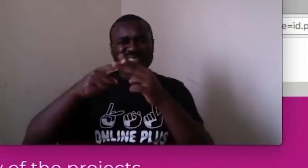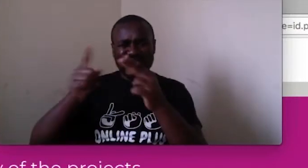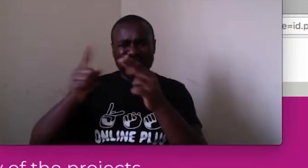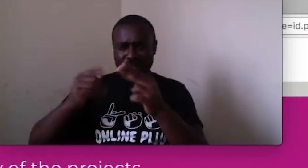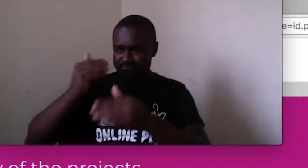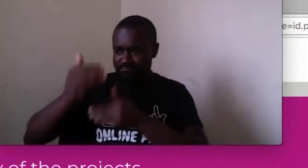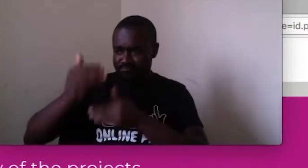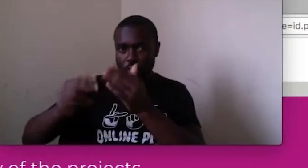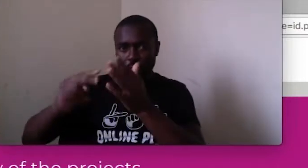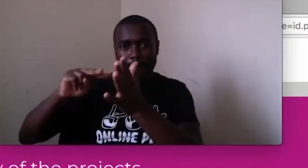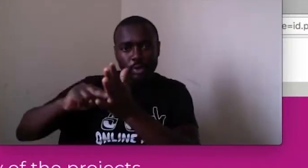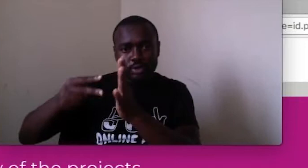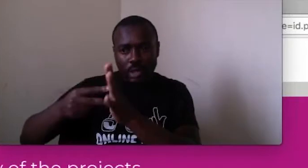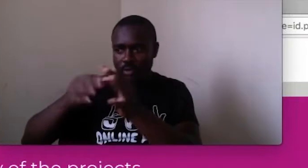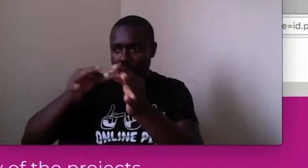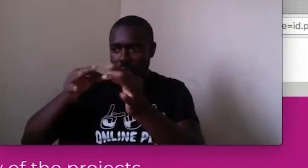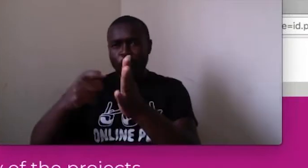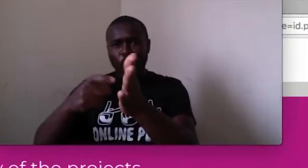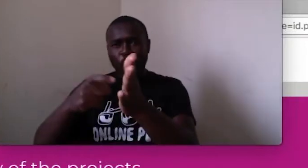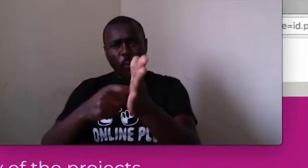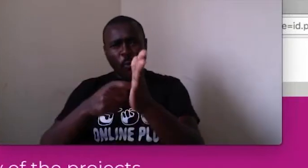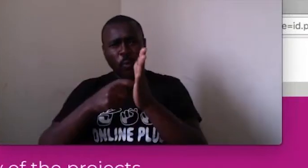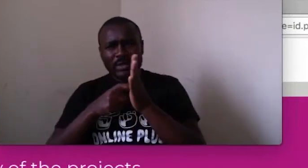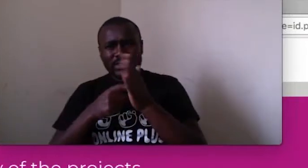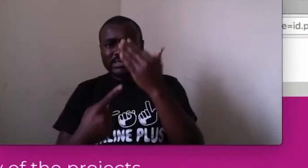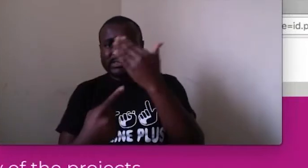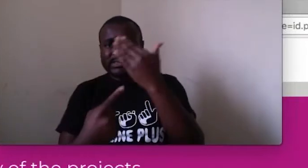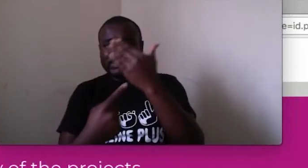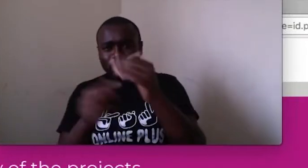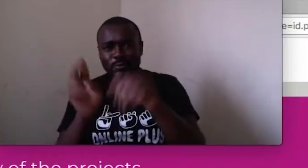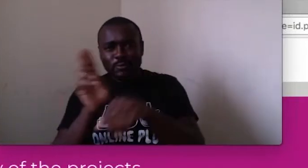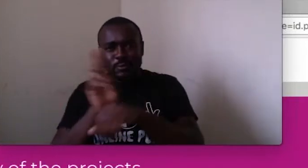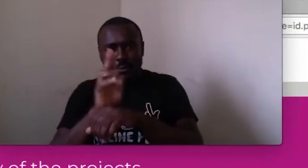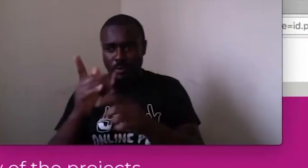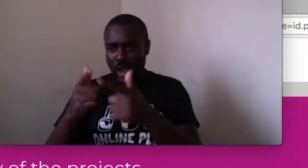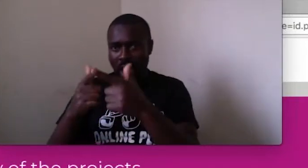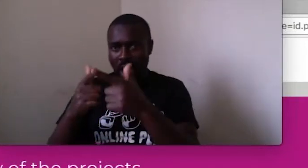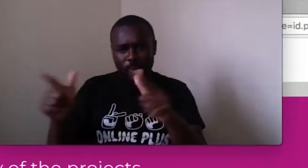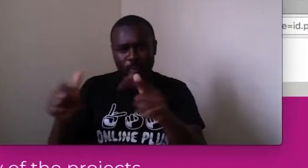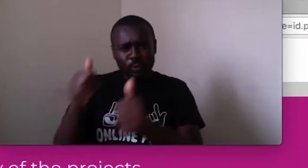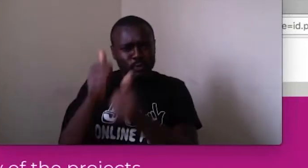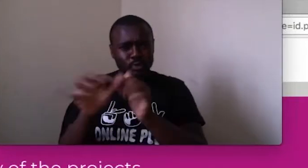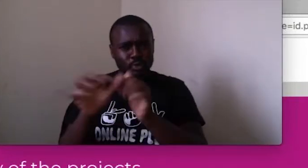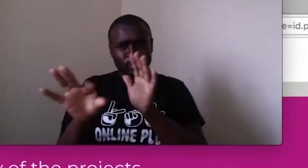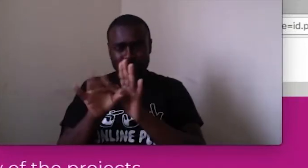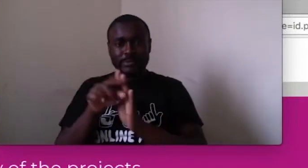development so that was our project and we needed to know the requirements